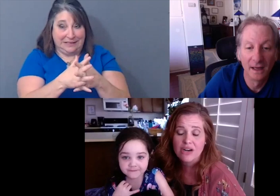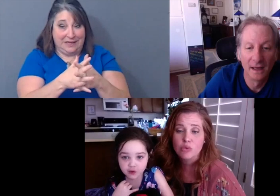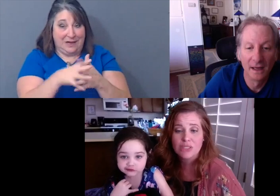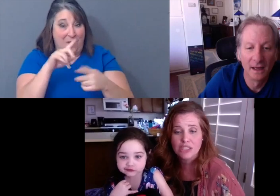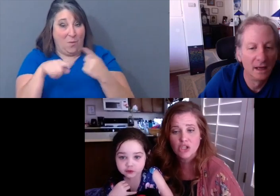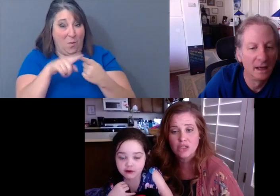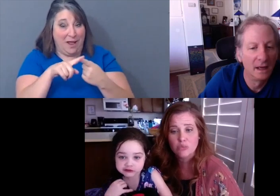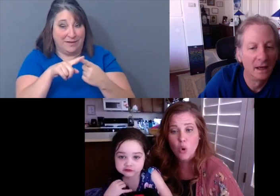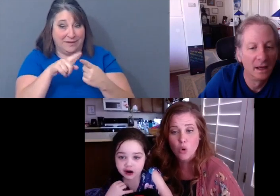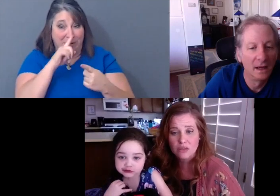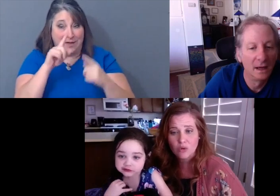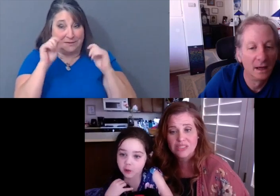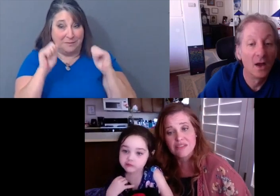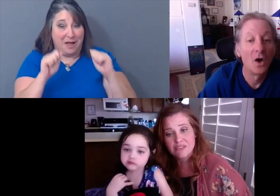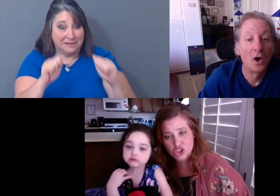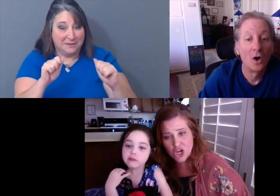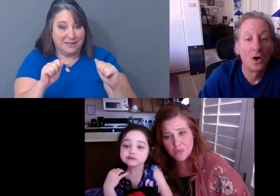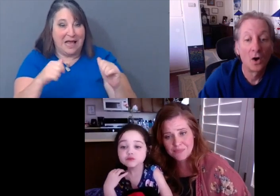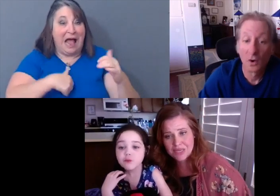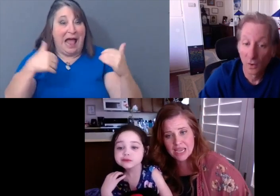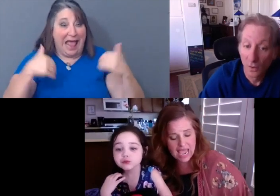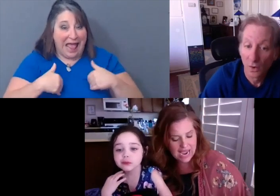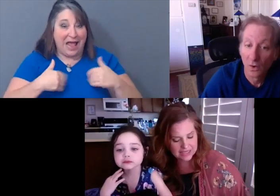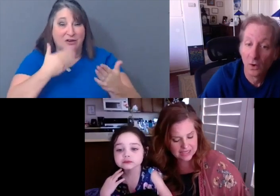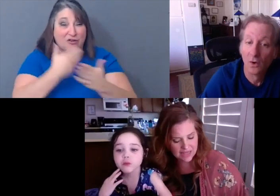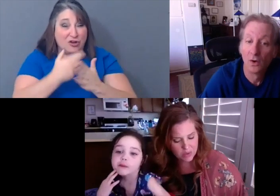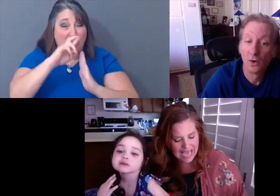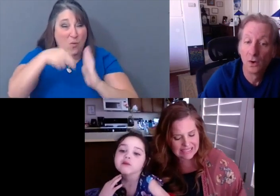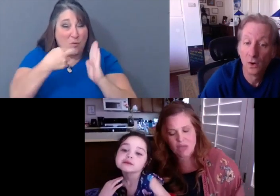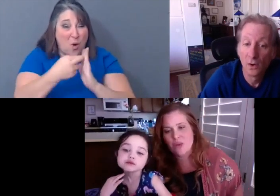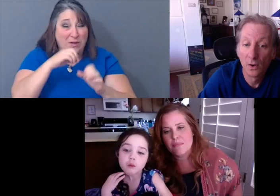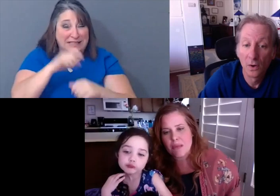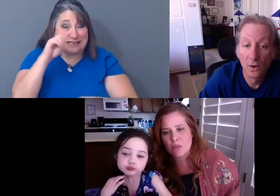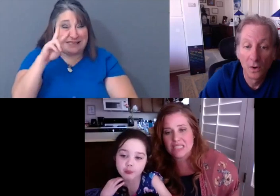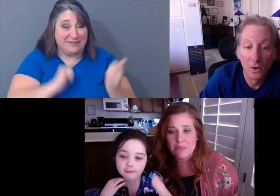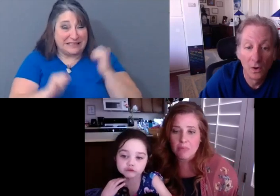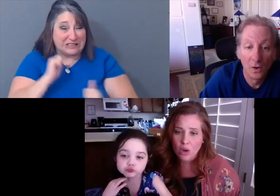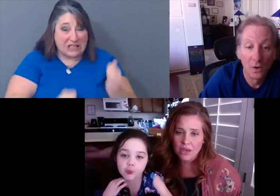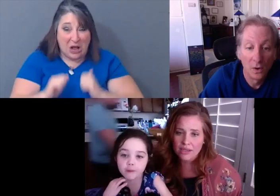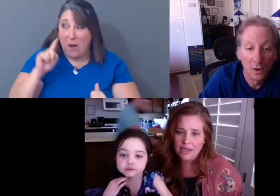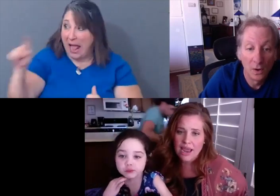have a really good role for a television show. And they were asking me when the baby was going to be born.